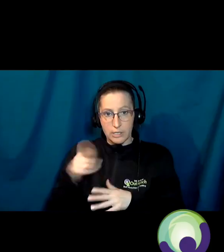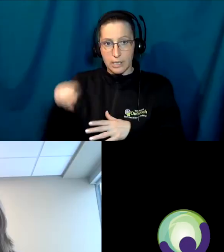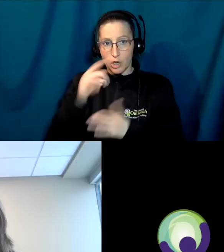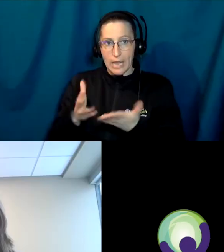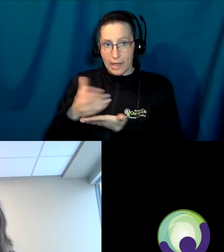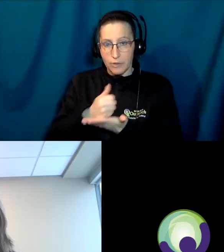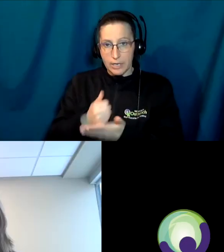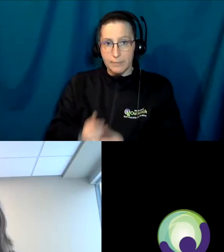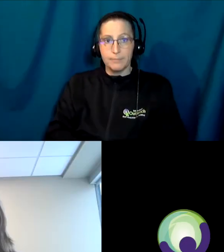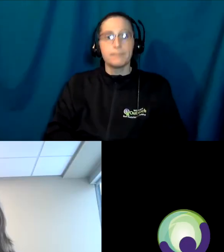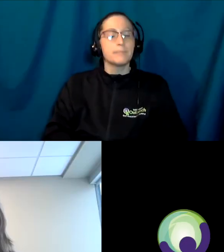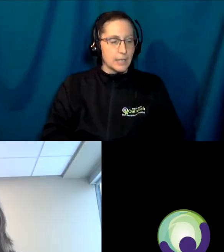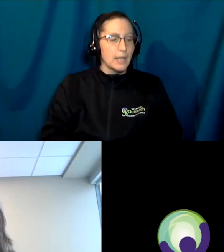Heidi: Yeah, so we are,